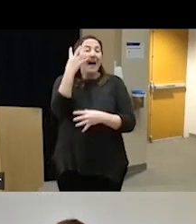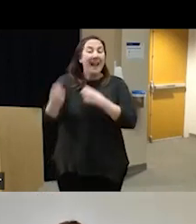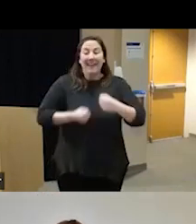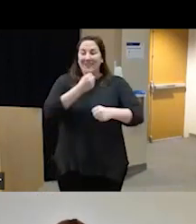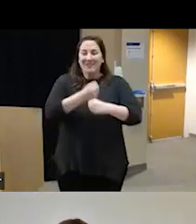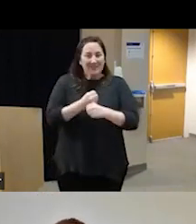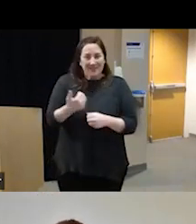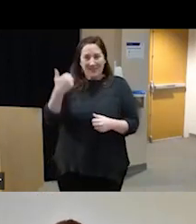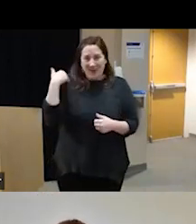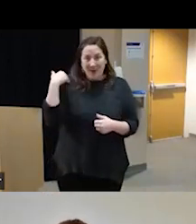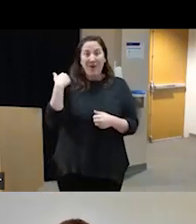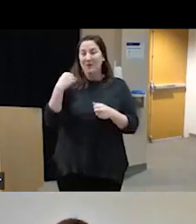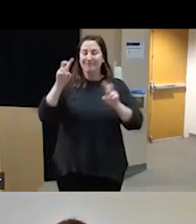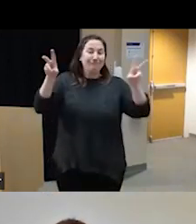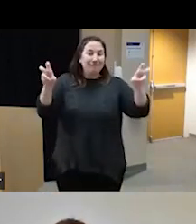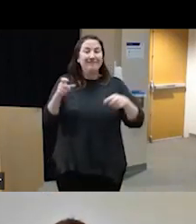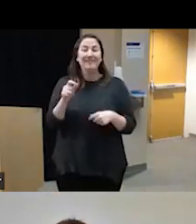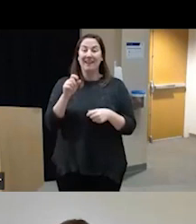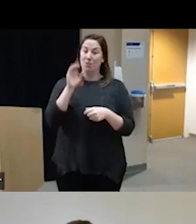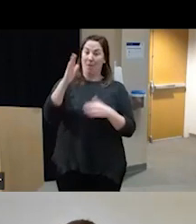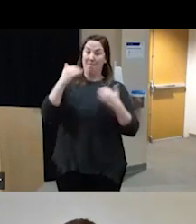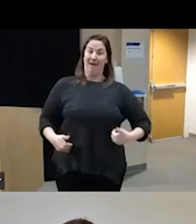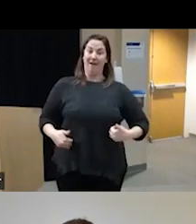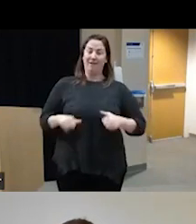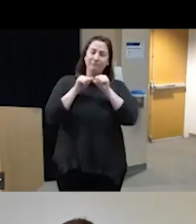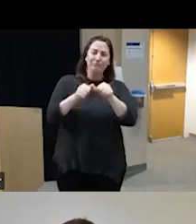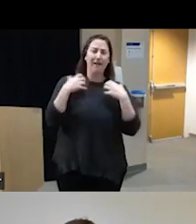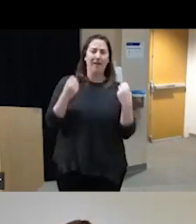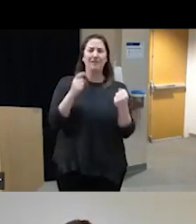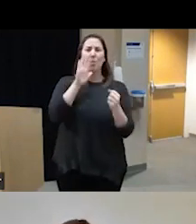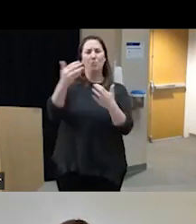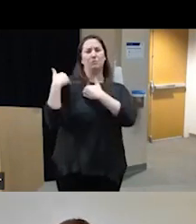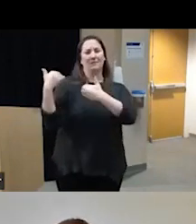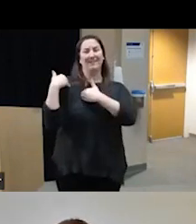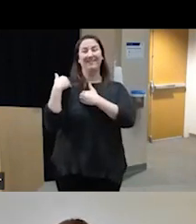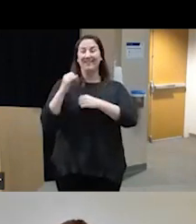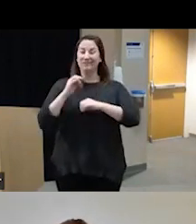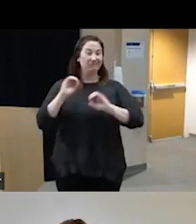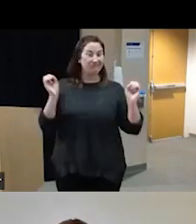To keep the body in good health is a duty. Otherwise, we shall not be able to keep our